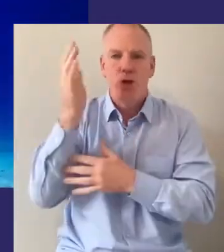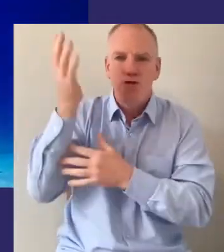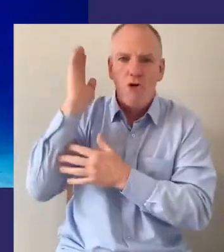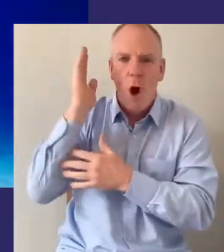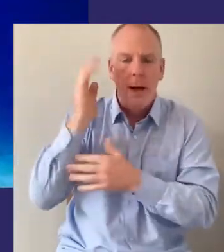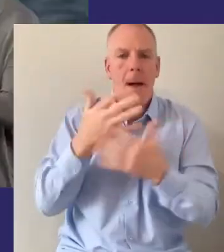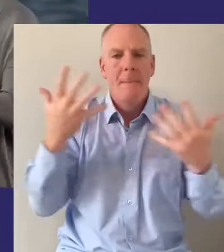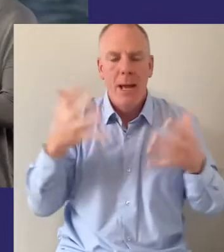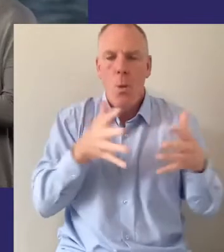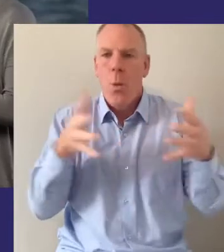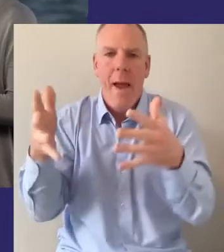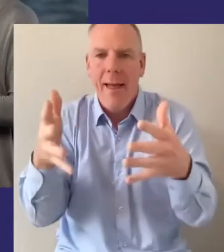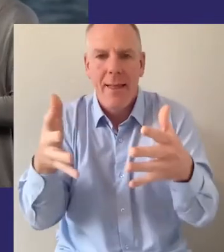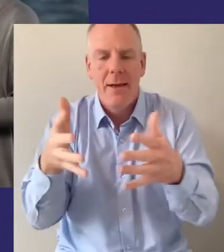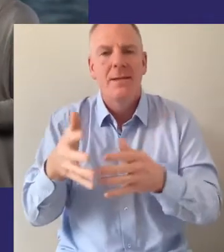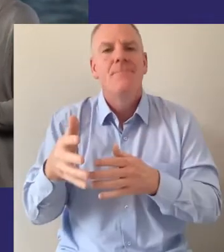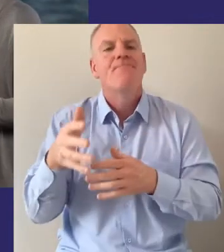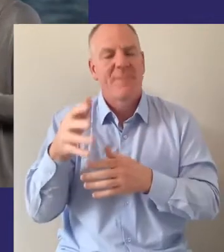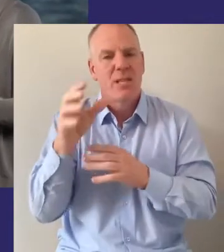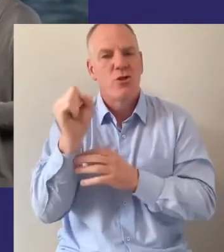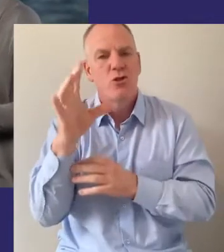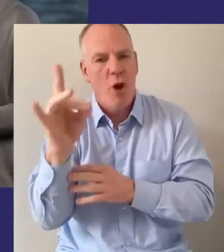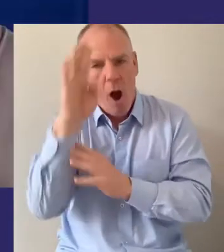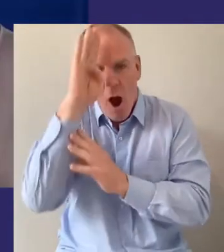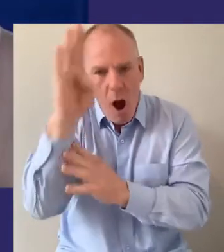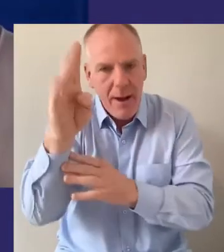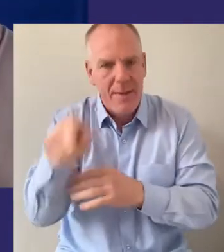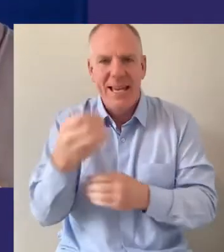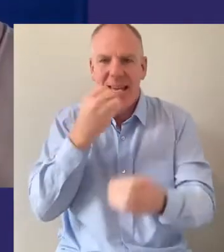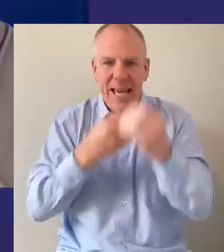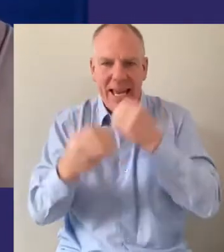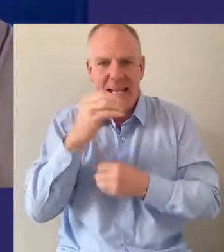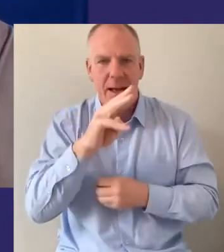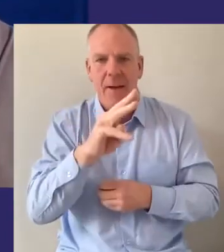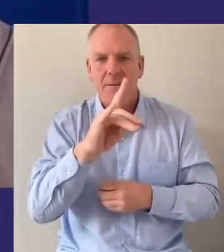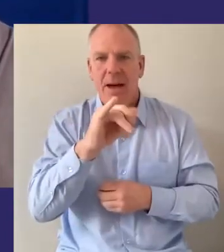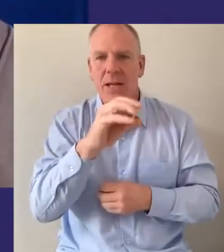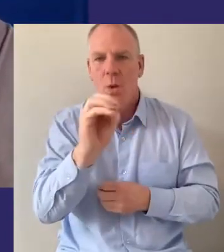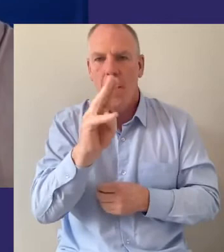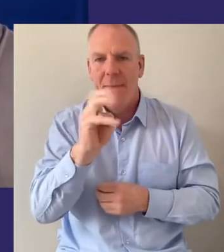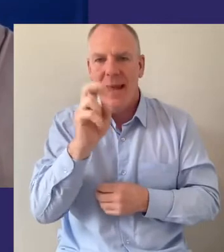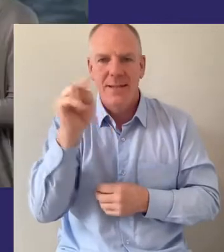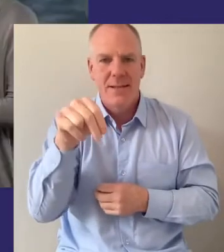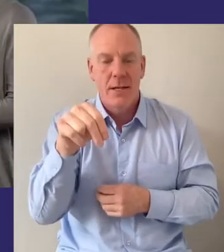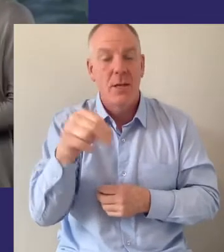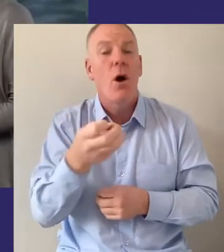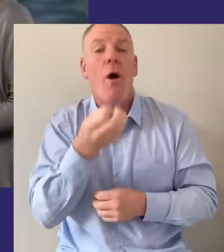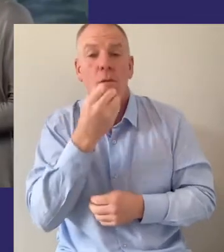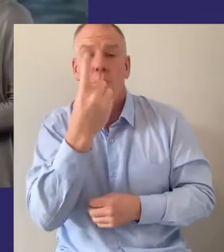big whales and our big sharks actually are filter feeders, so they eat the plankton, and phytoplankton would be in amongst that. So food is one of the reasons it's important.